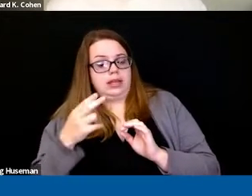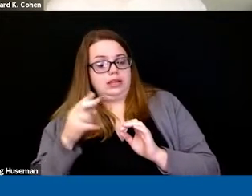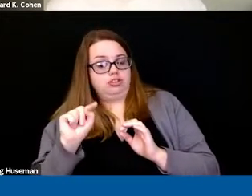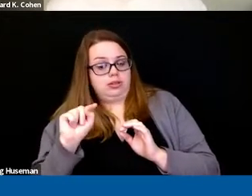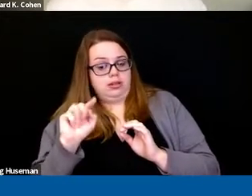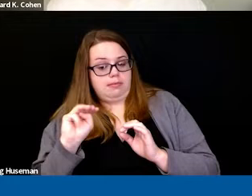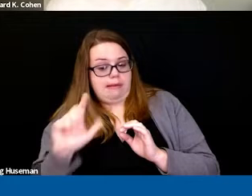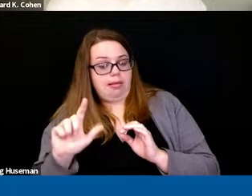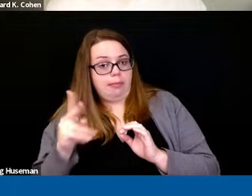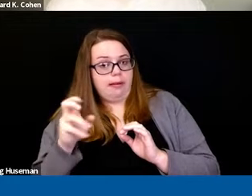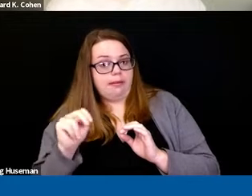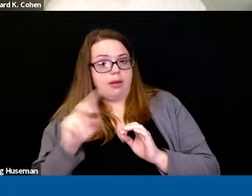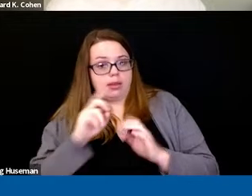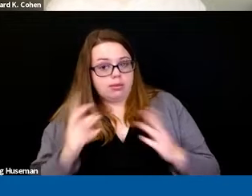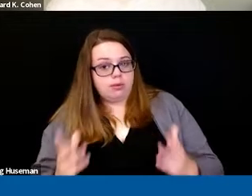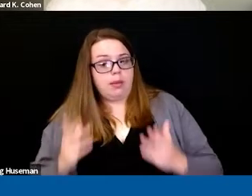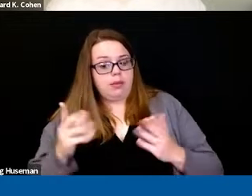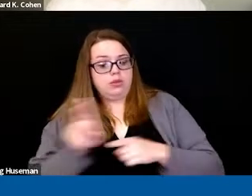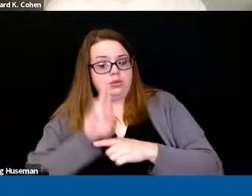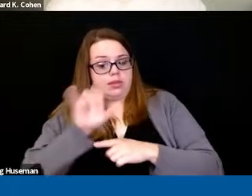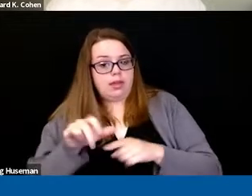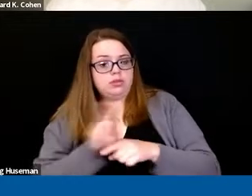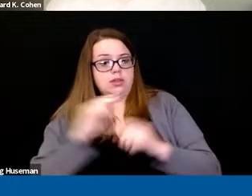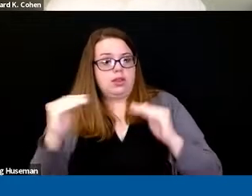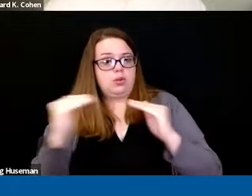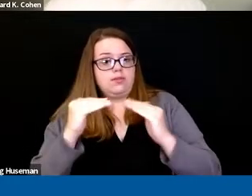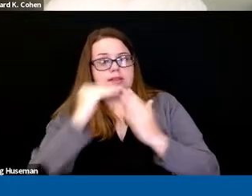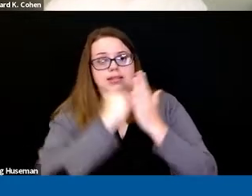that you move onto using the HTML equivalent that is listed here instead of the ARIA role.